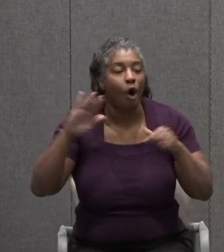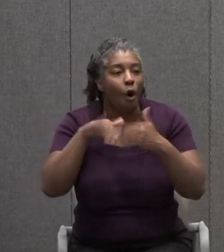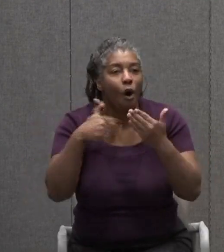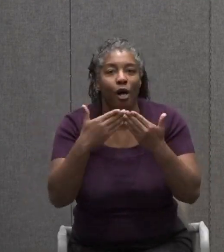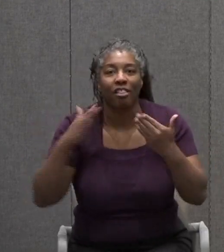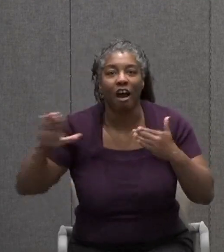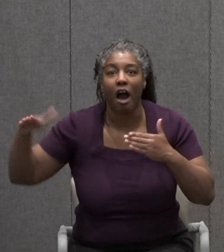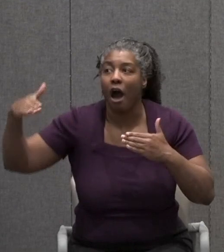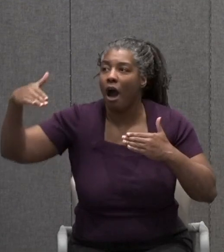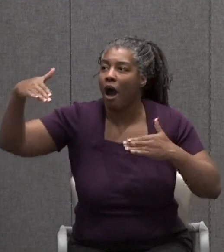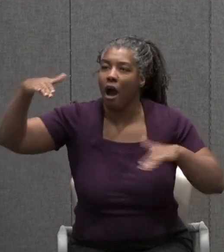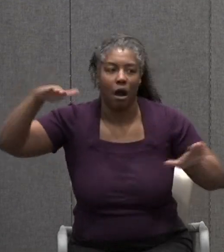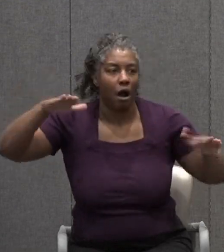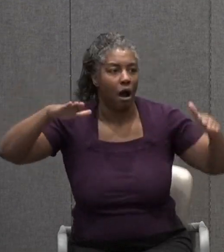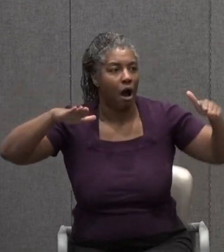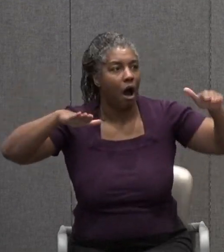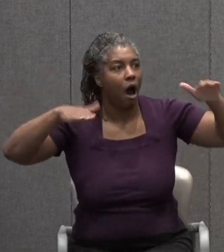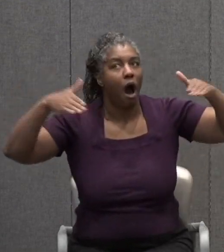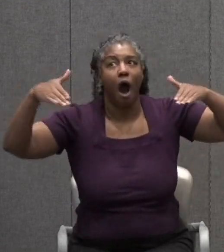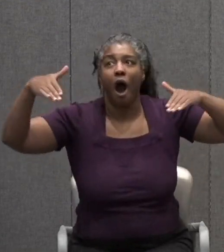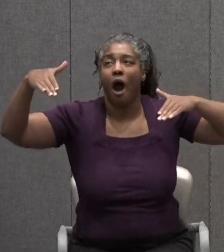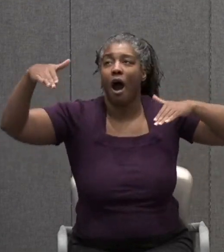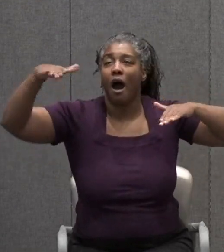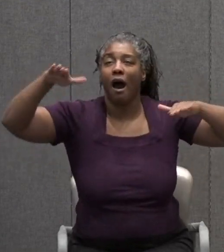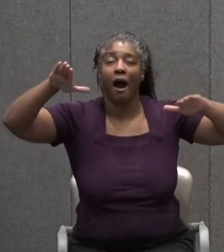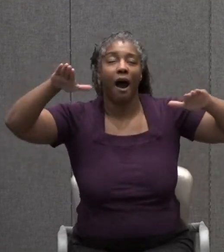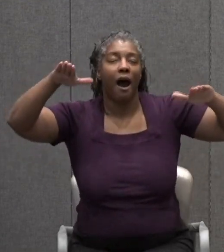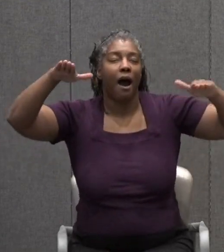so peaceful and relaxed, laying on their mats.